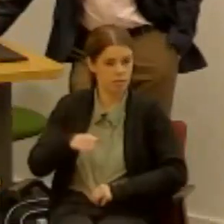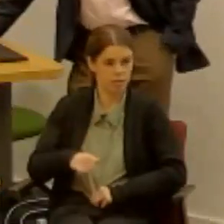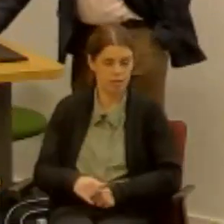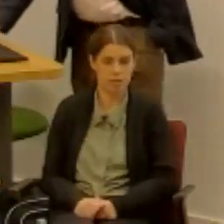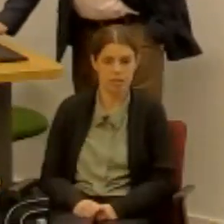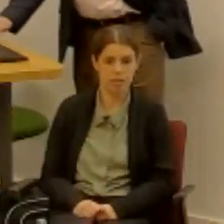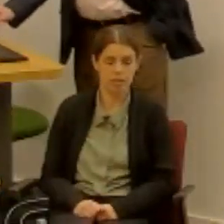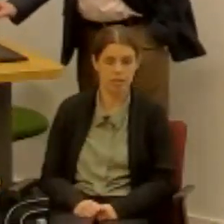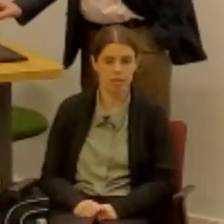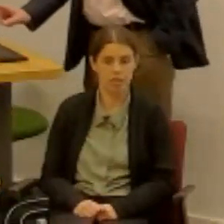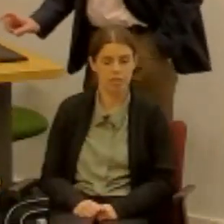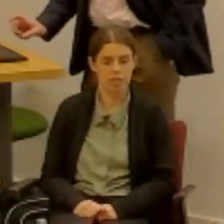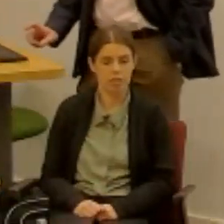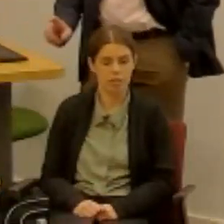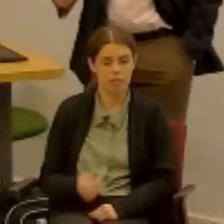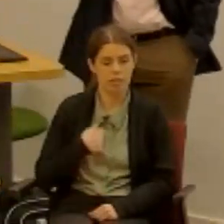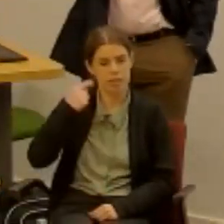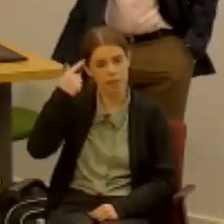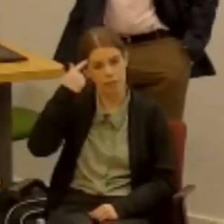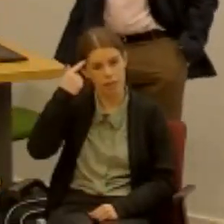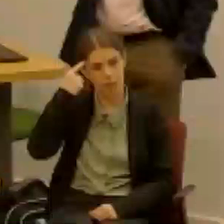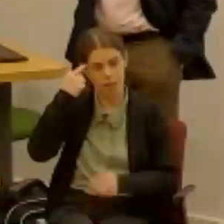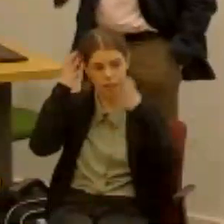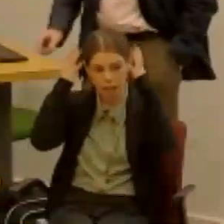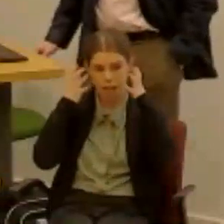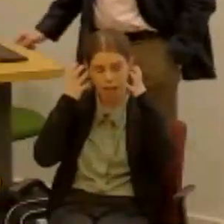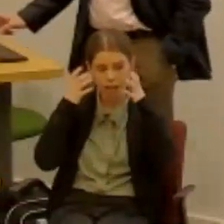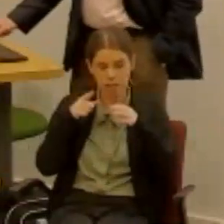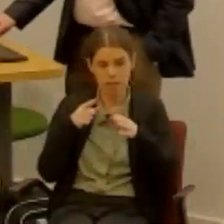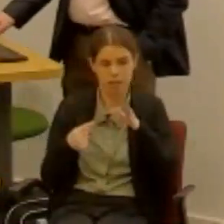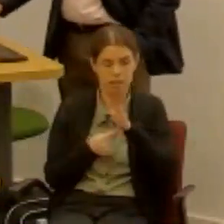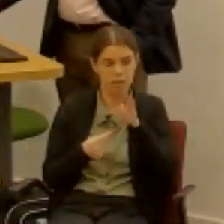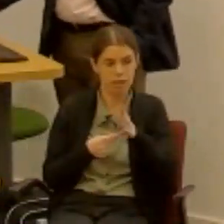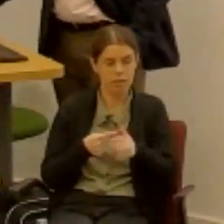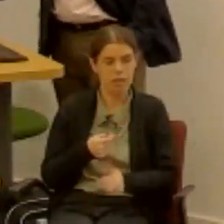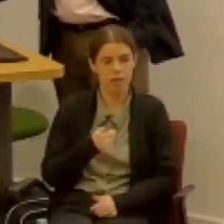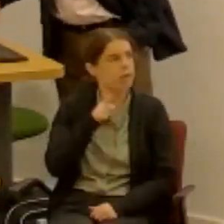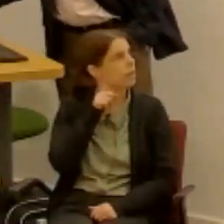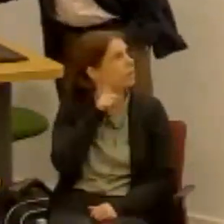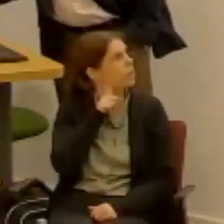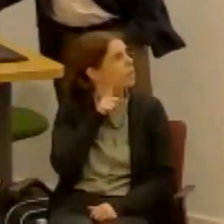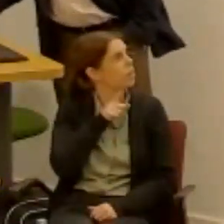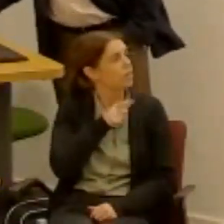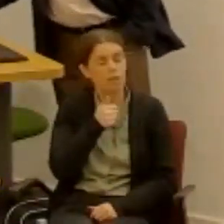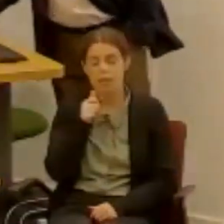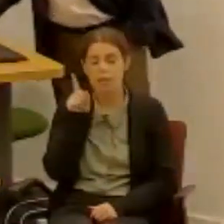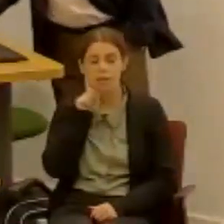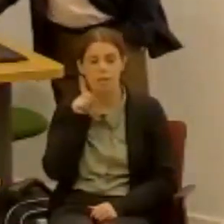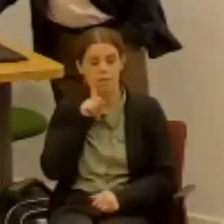Here we are head gear helmets come back that's really important. Female sex next right for them. Emphatic involves most guards.